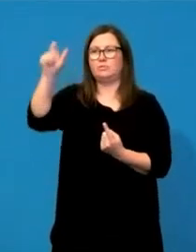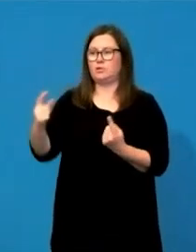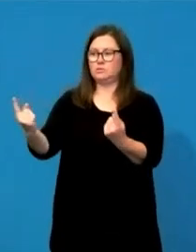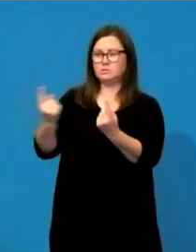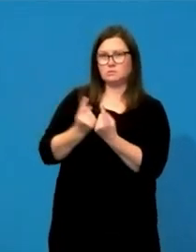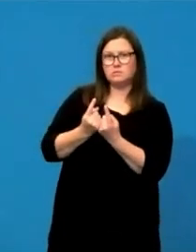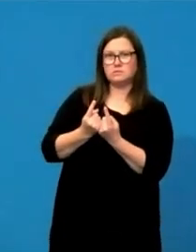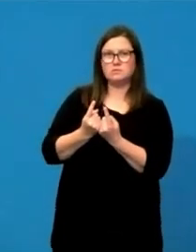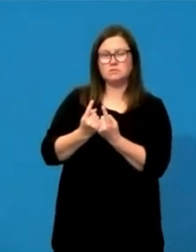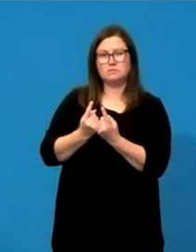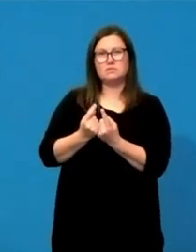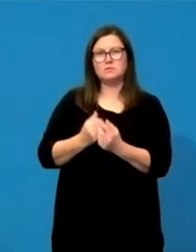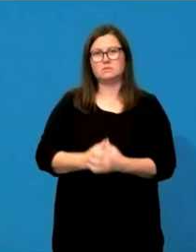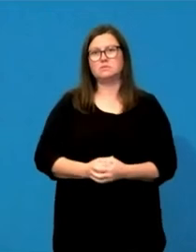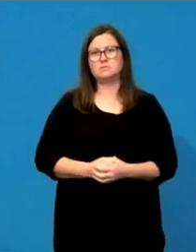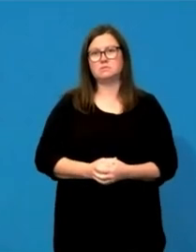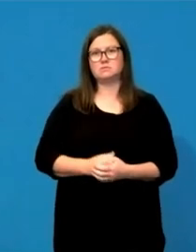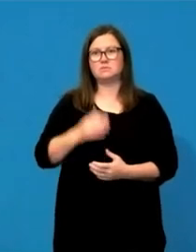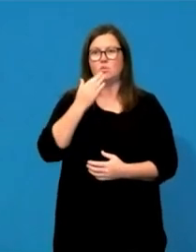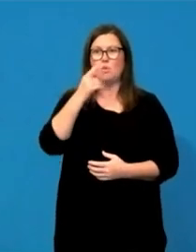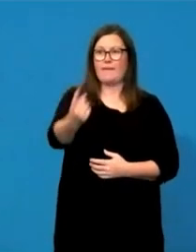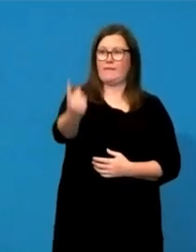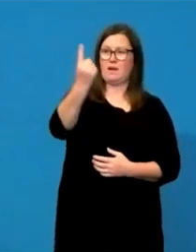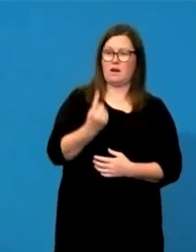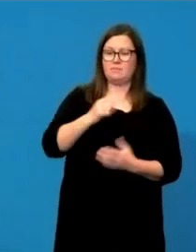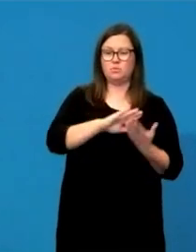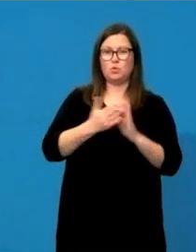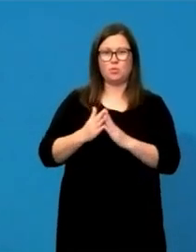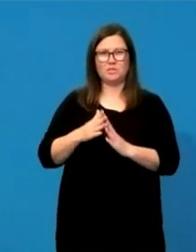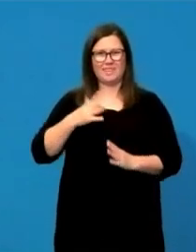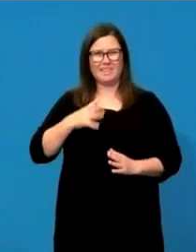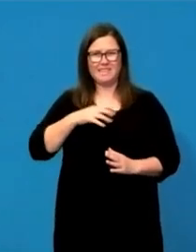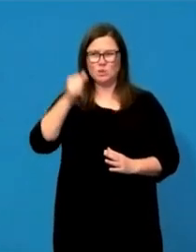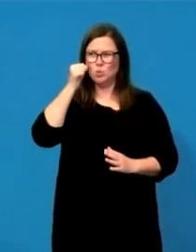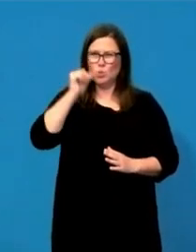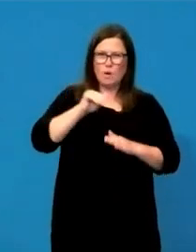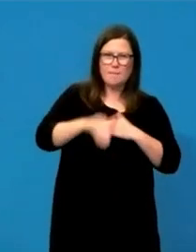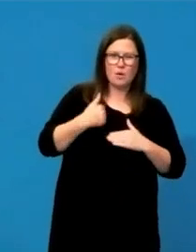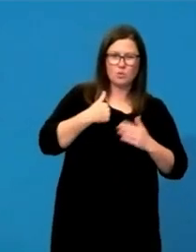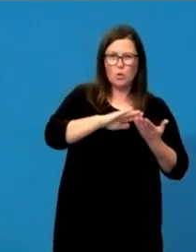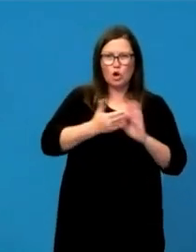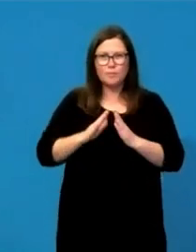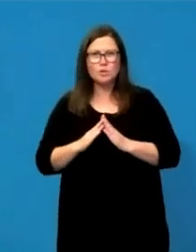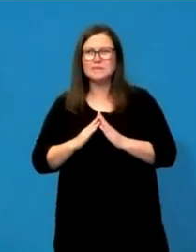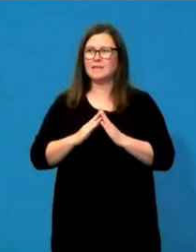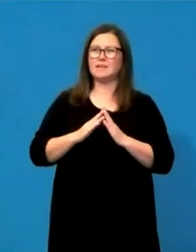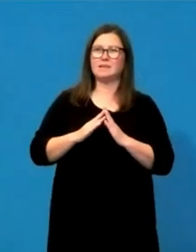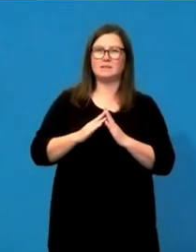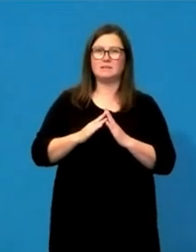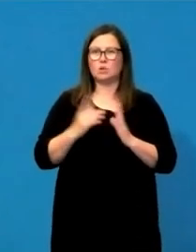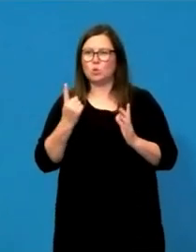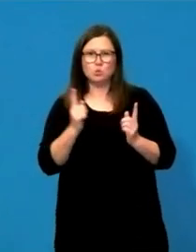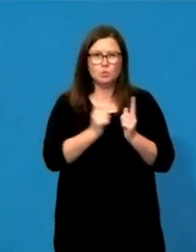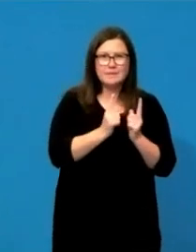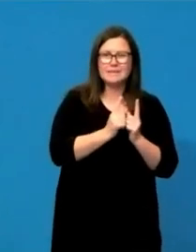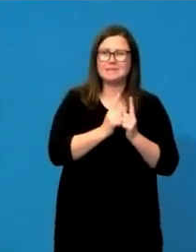coming to a community for if, you know, if you have an Indigenous person to - you know,